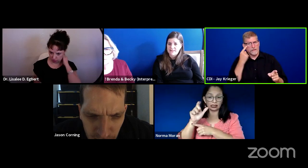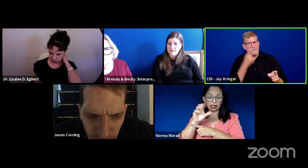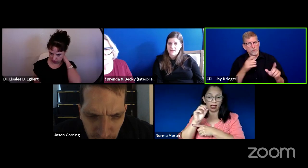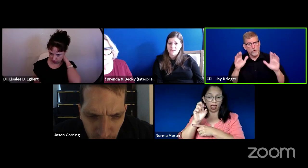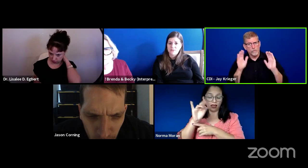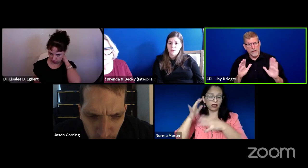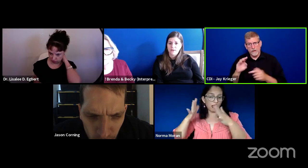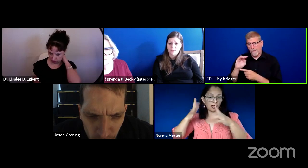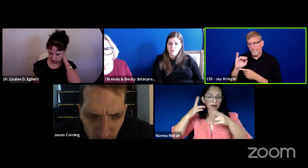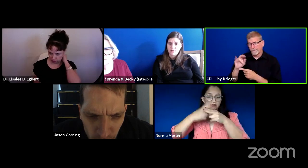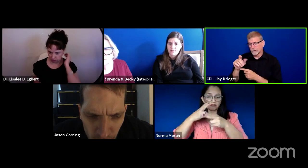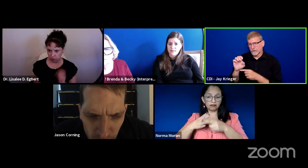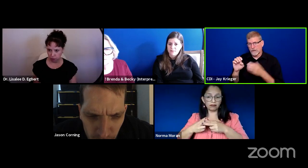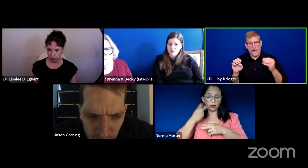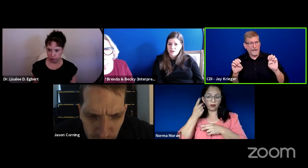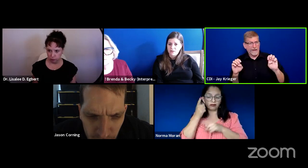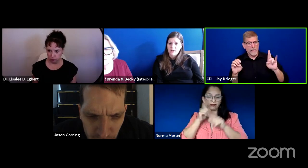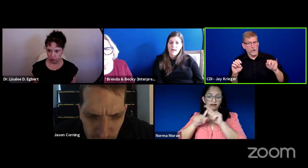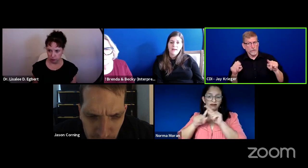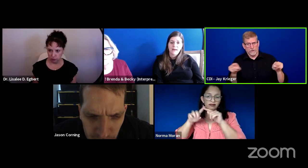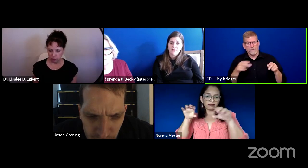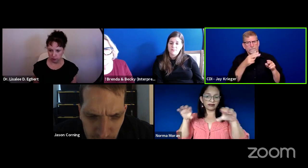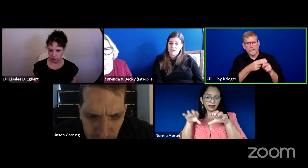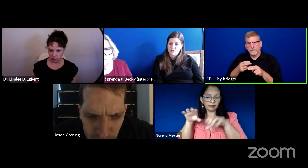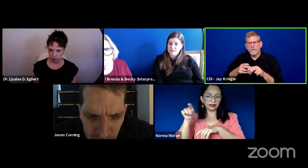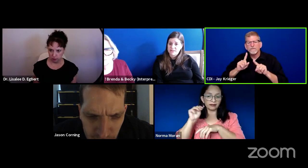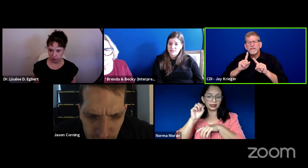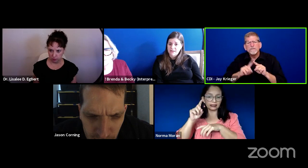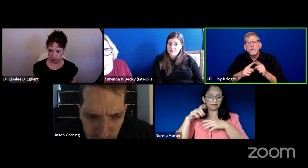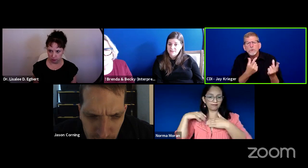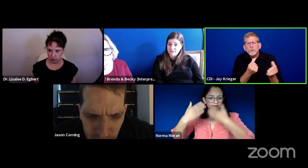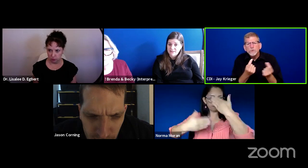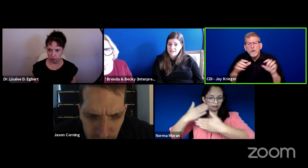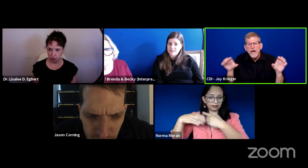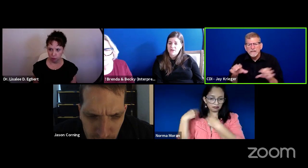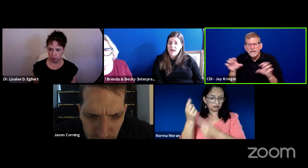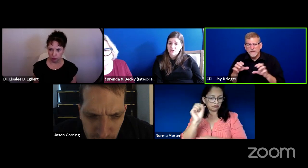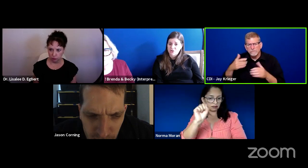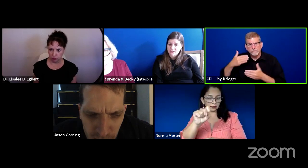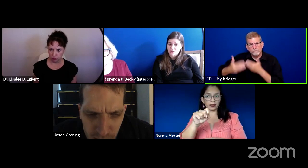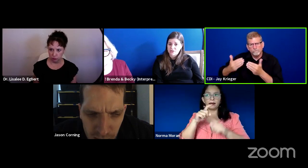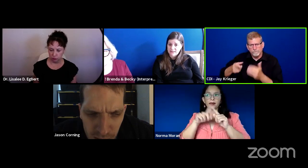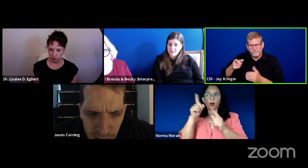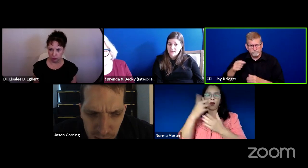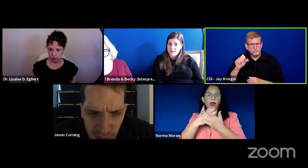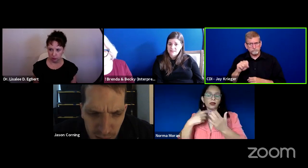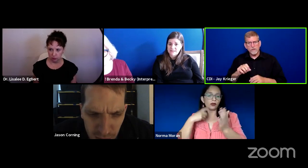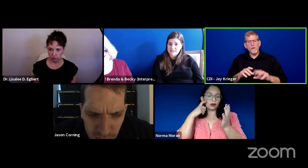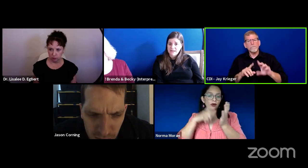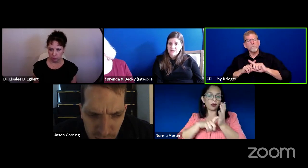I think it's wonderful that Michele and Erin have mentioned the different activities and actions undertaken by MSD.